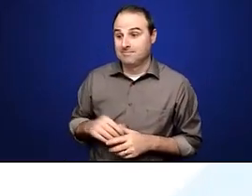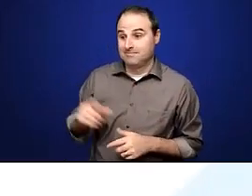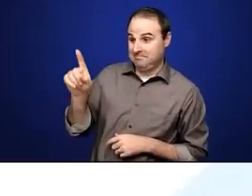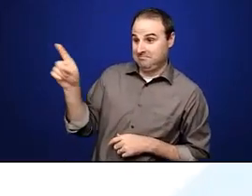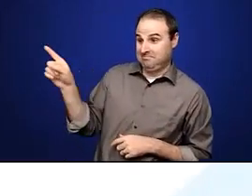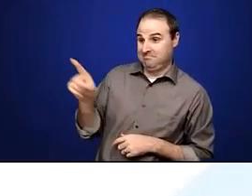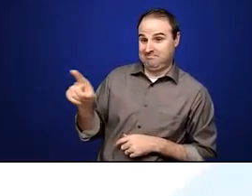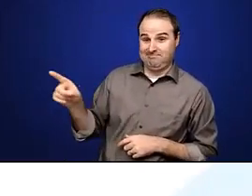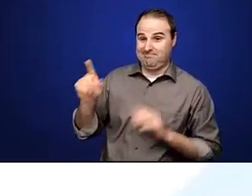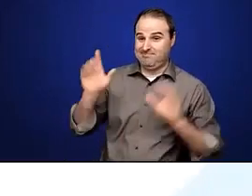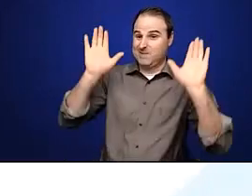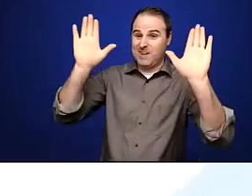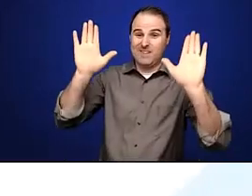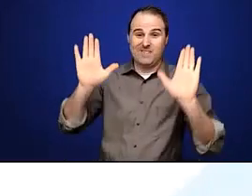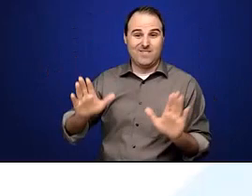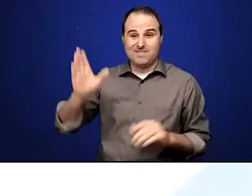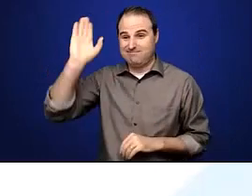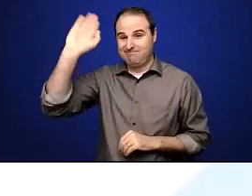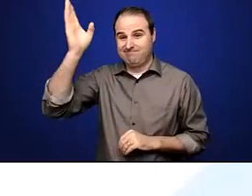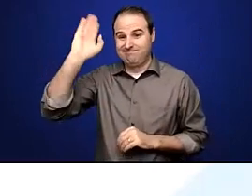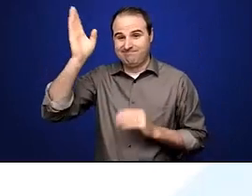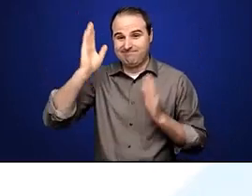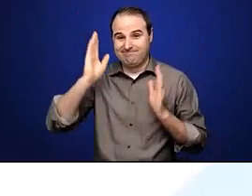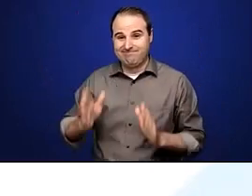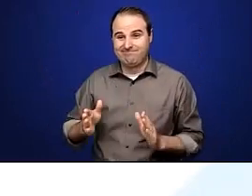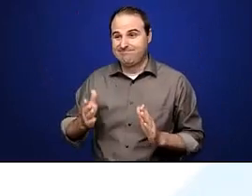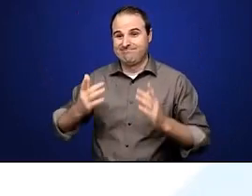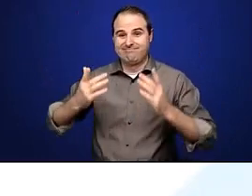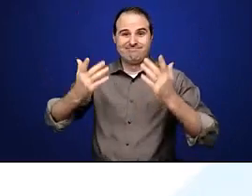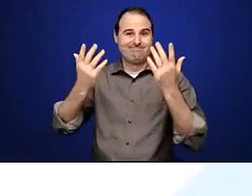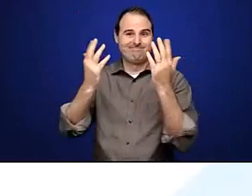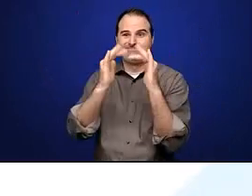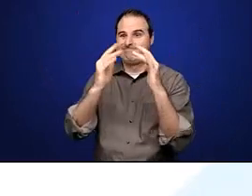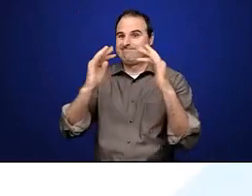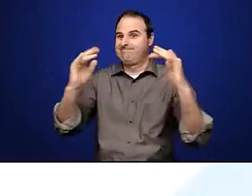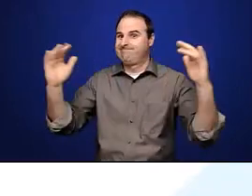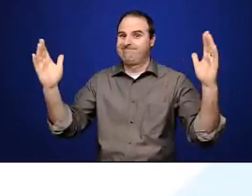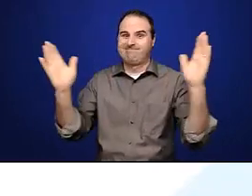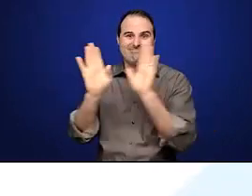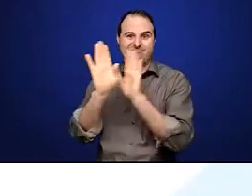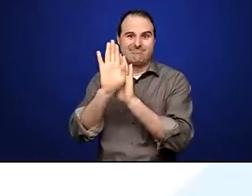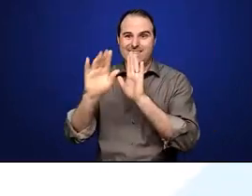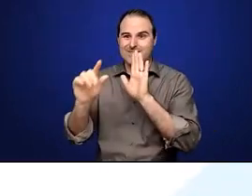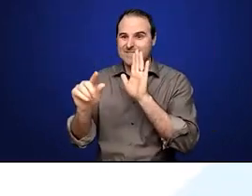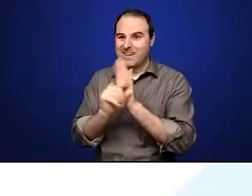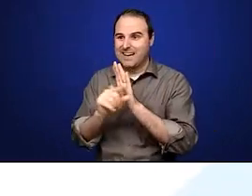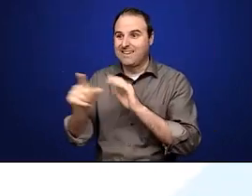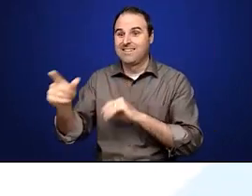from diverse backgrounds, people from clinicians from Vancouver,